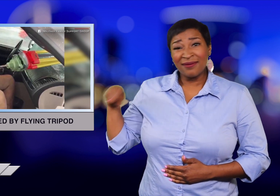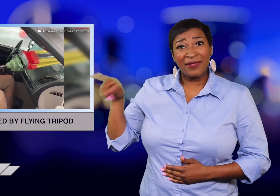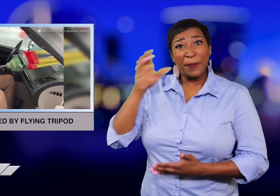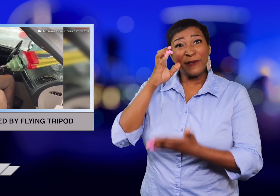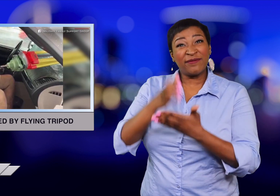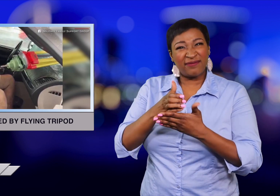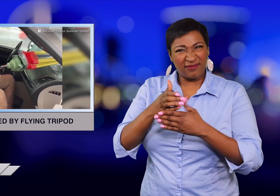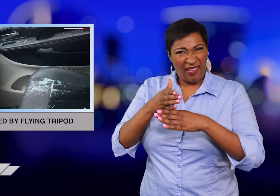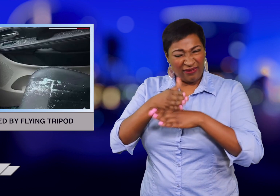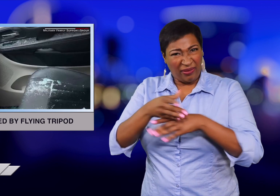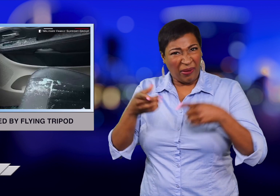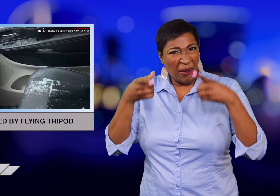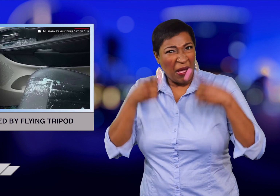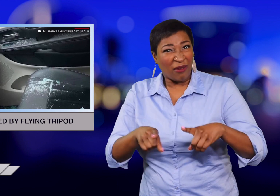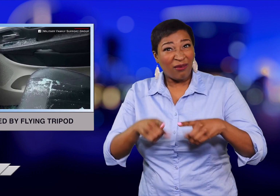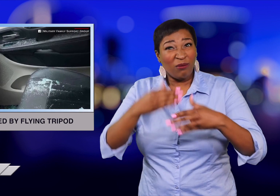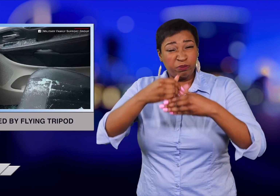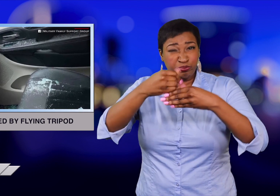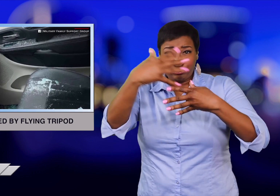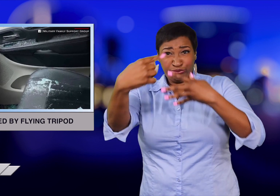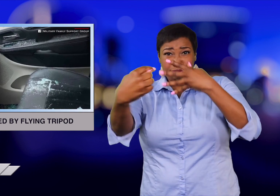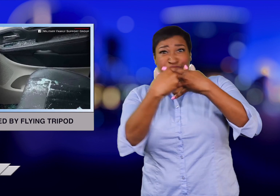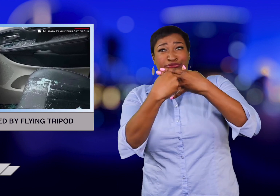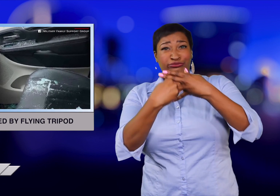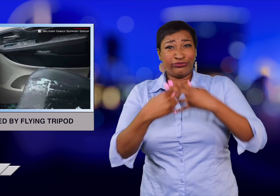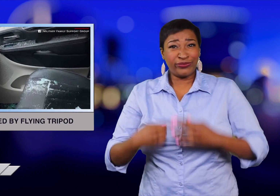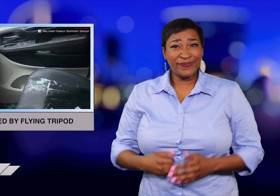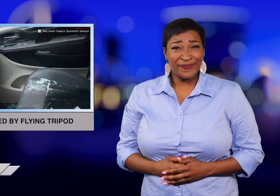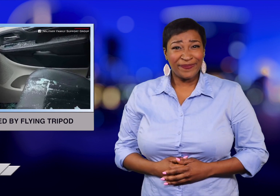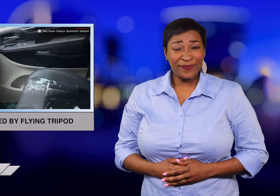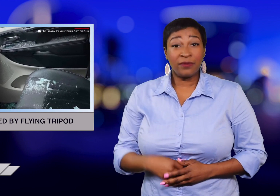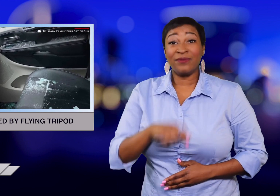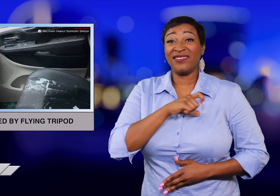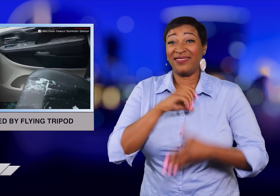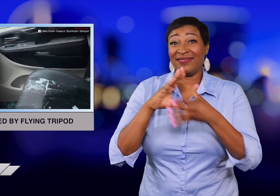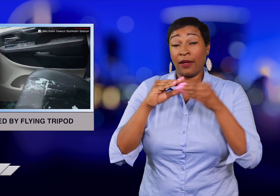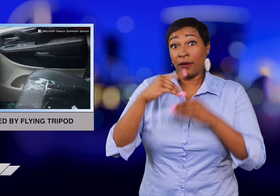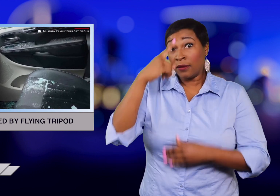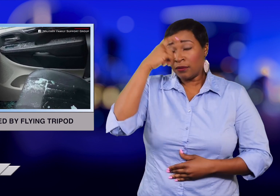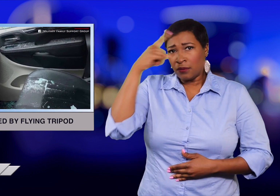These are images of the aftermath of the incident.